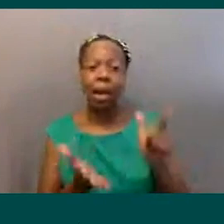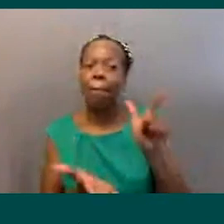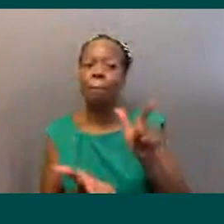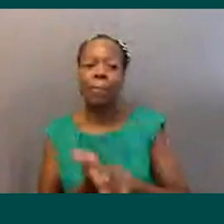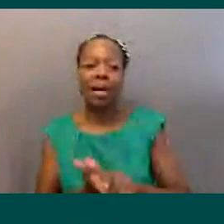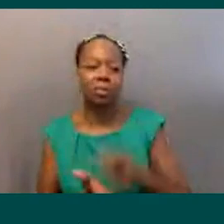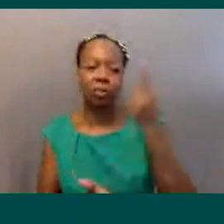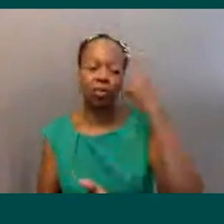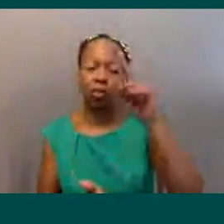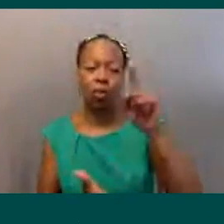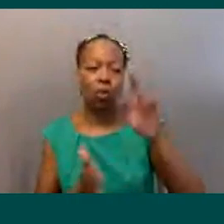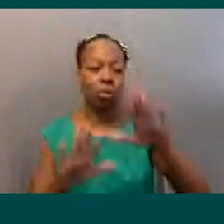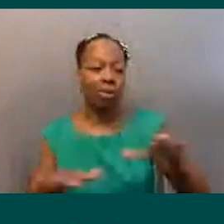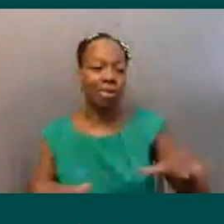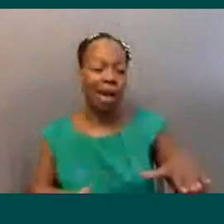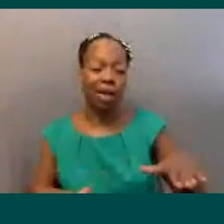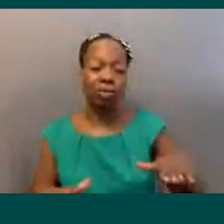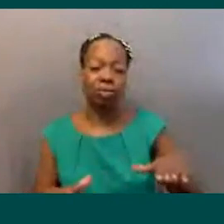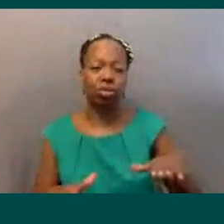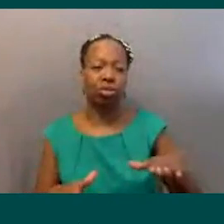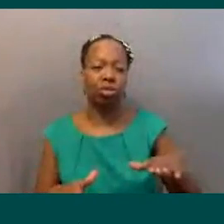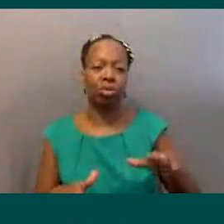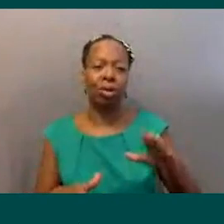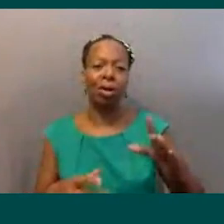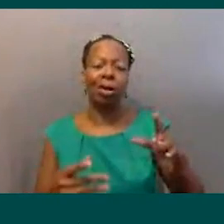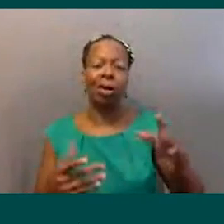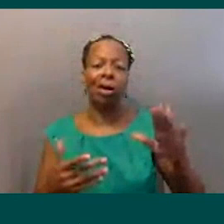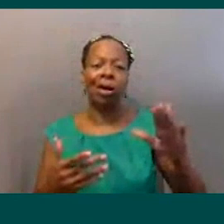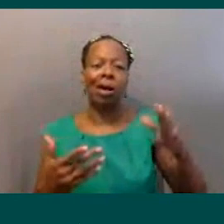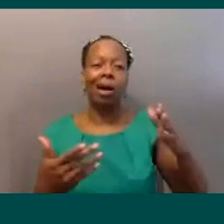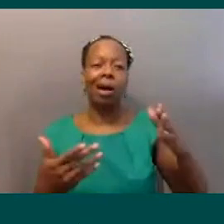for a child to strengthen a certain muscle,